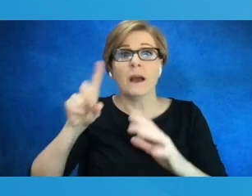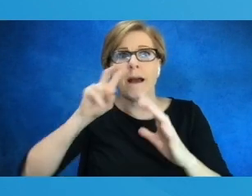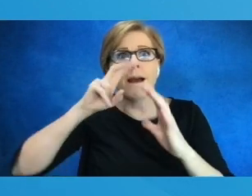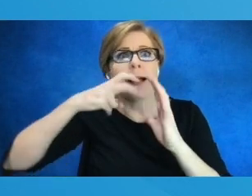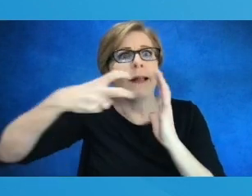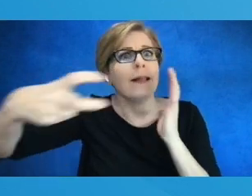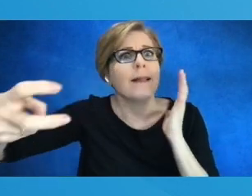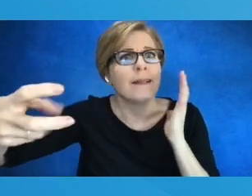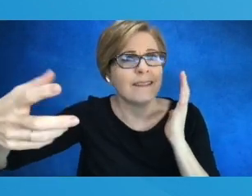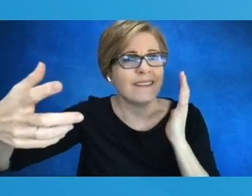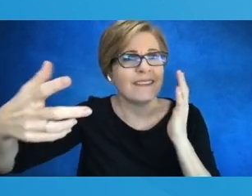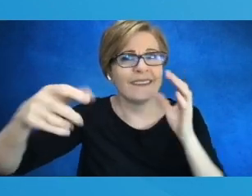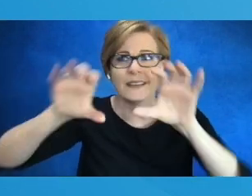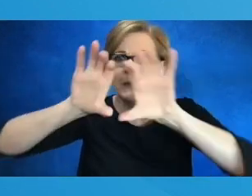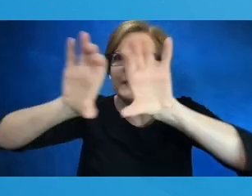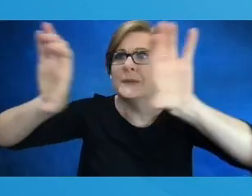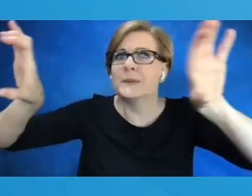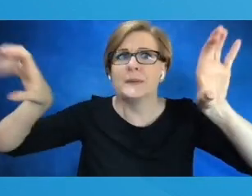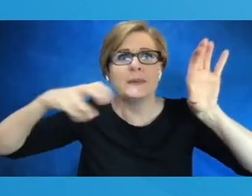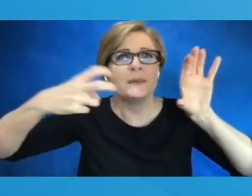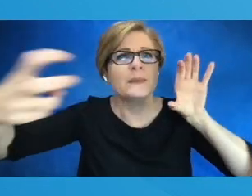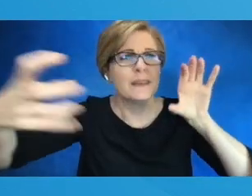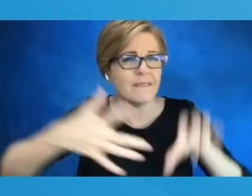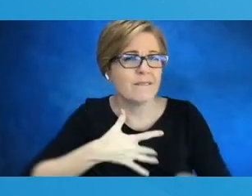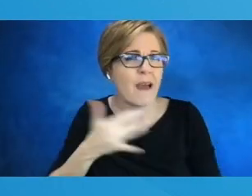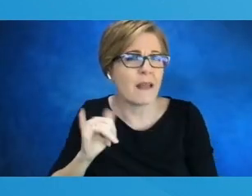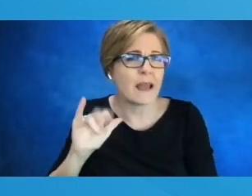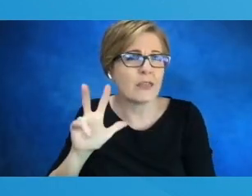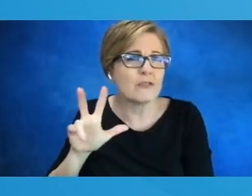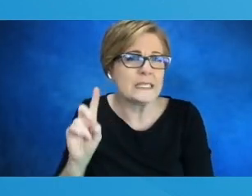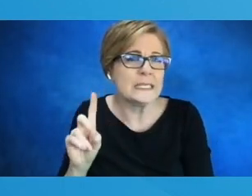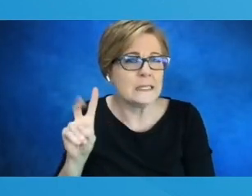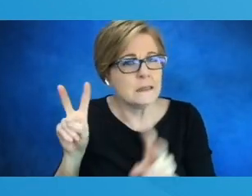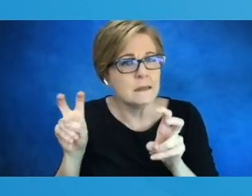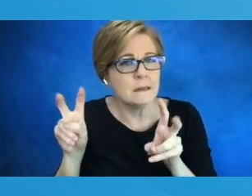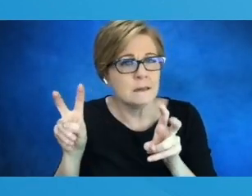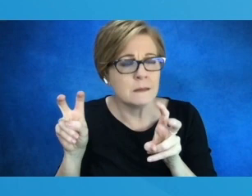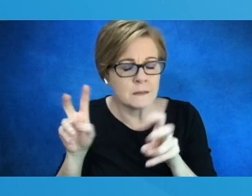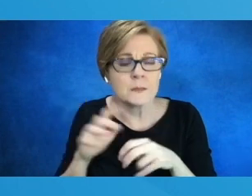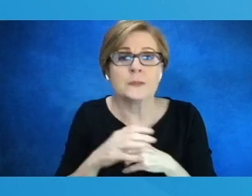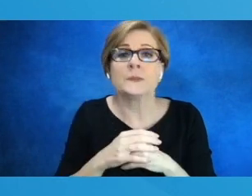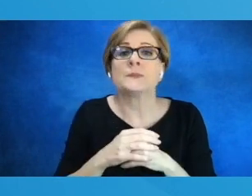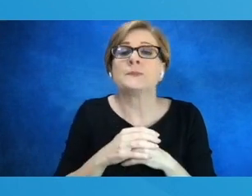into this painting. And that was the 360-degree view.